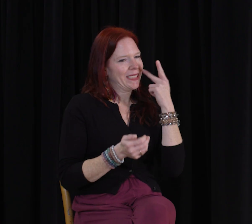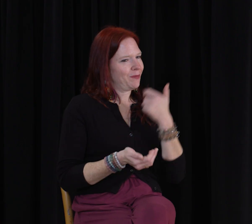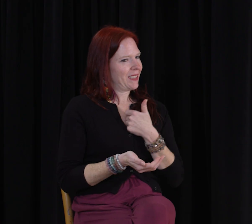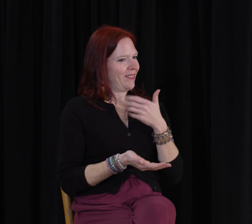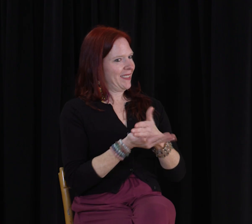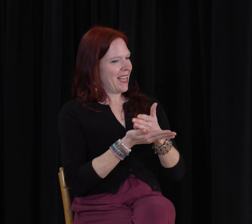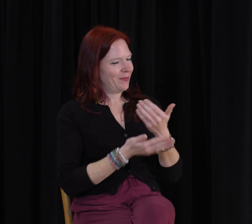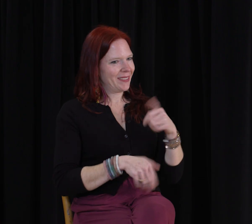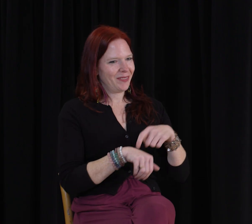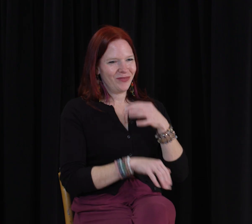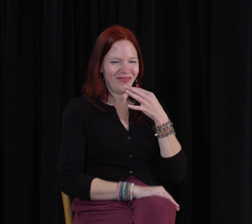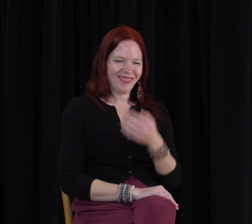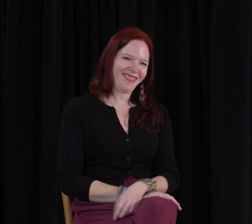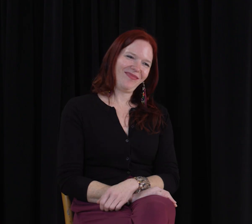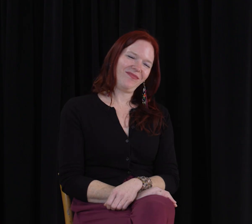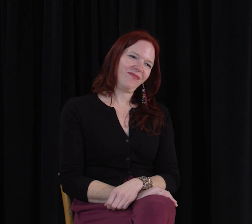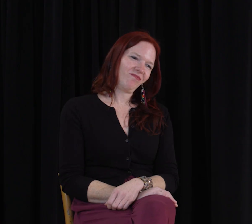I don’t see myself stopping anytime soon.